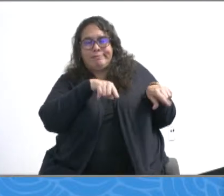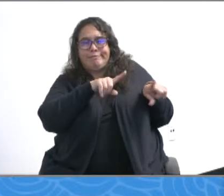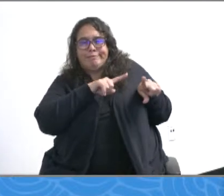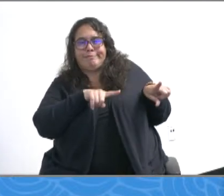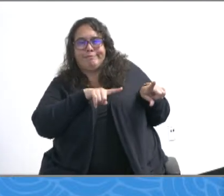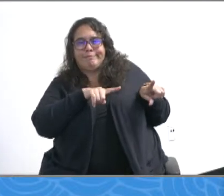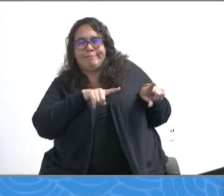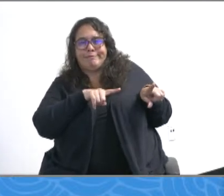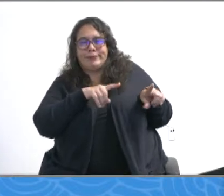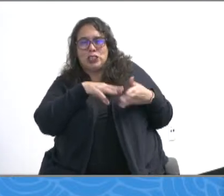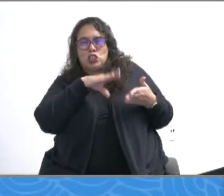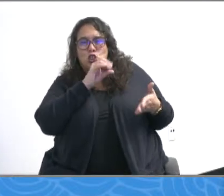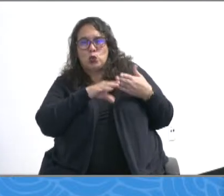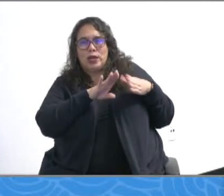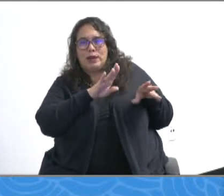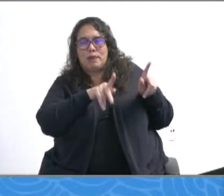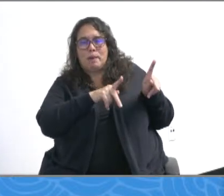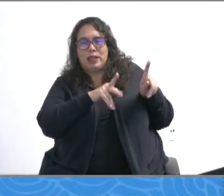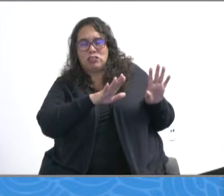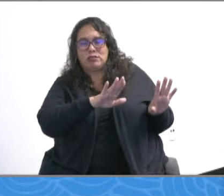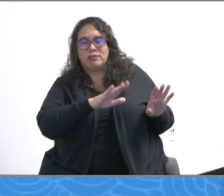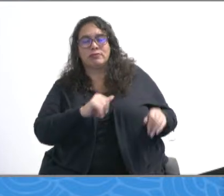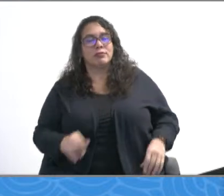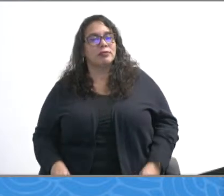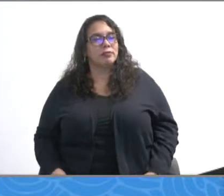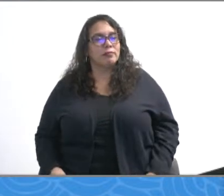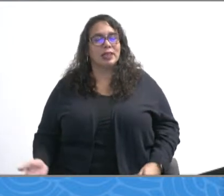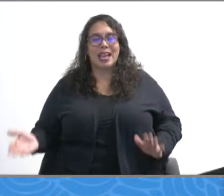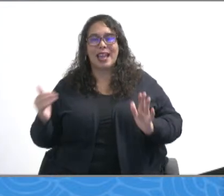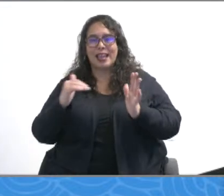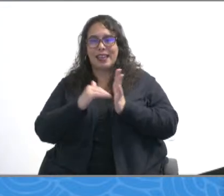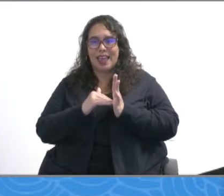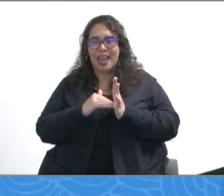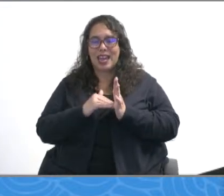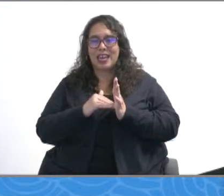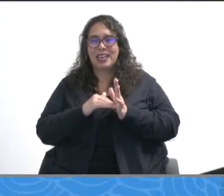and those schools. Again, we invite you to the conversation,